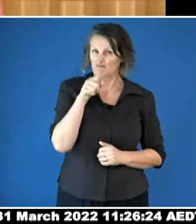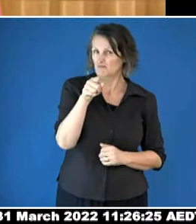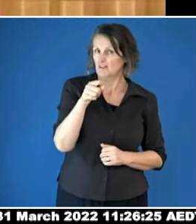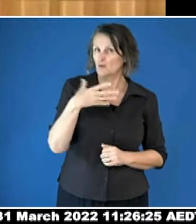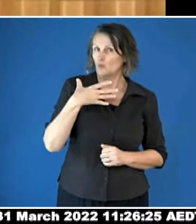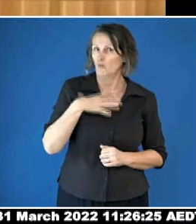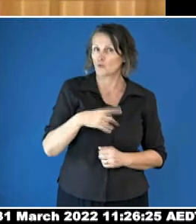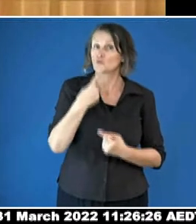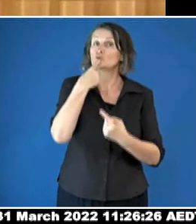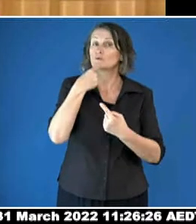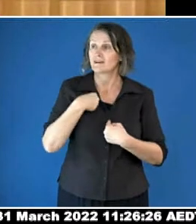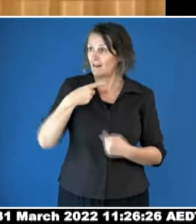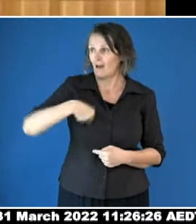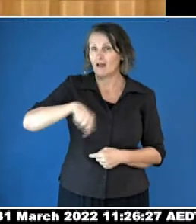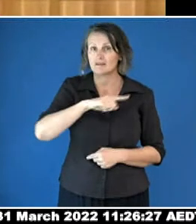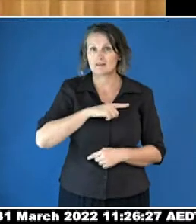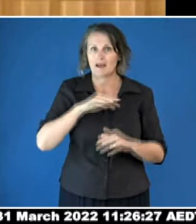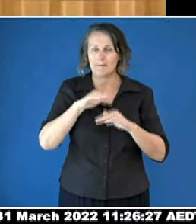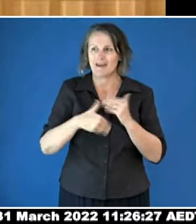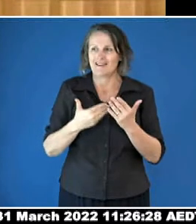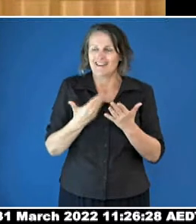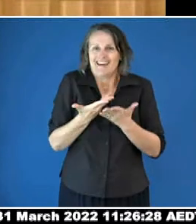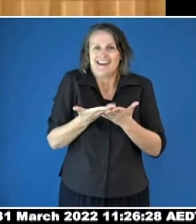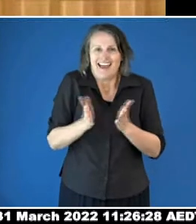you like to share with the Royal Commissioners about a way forward?